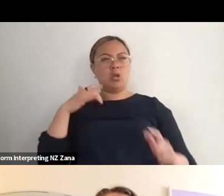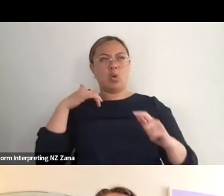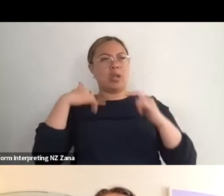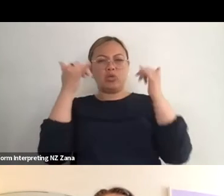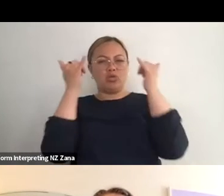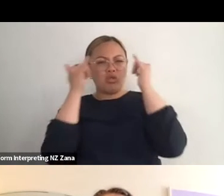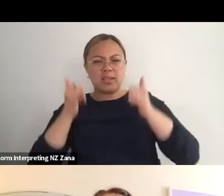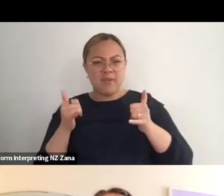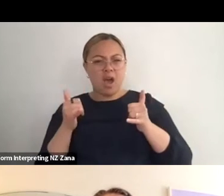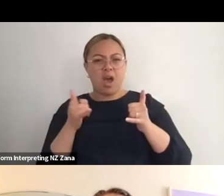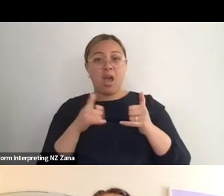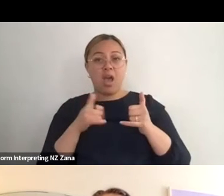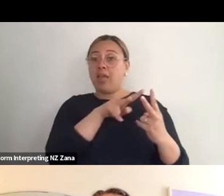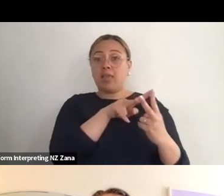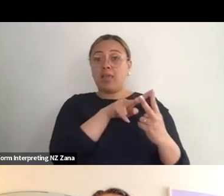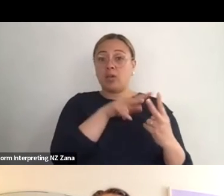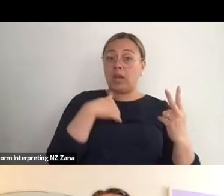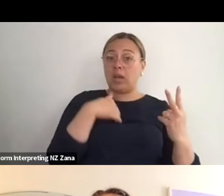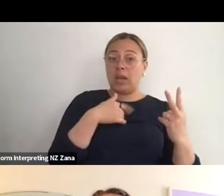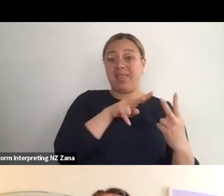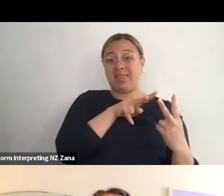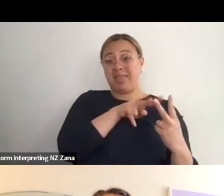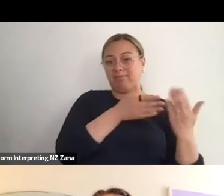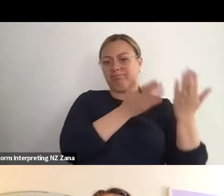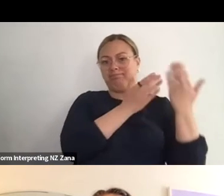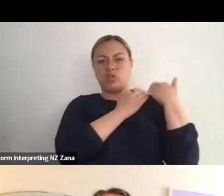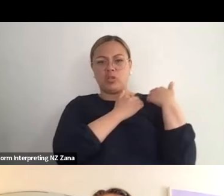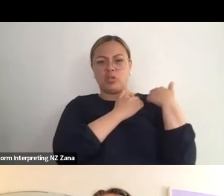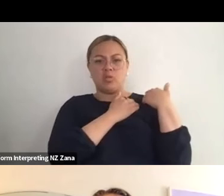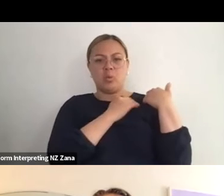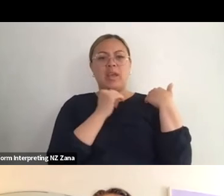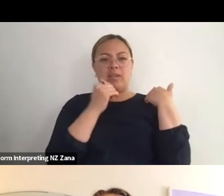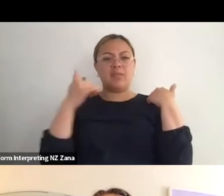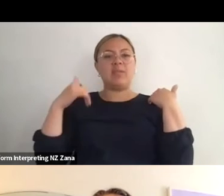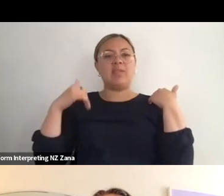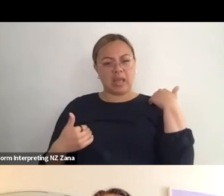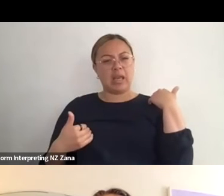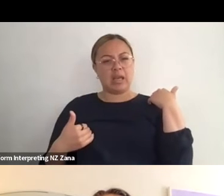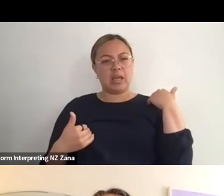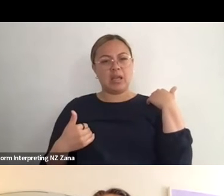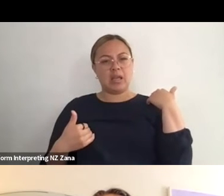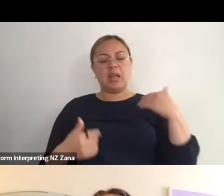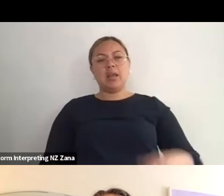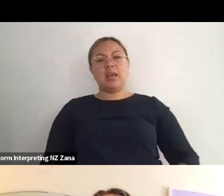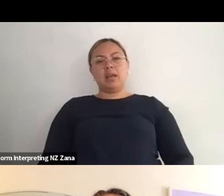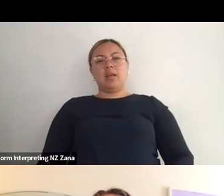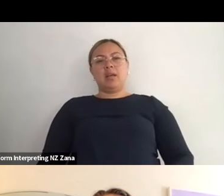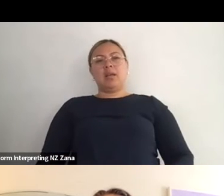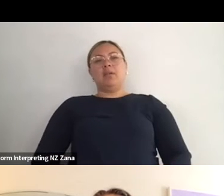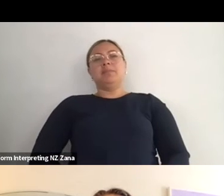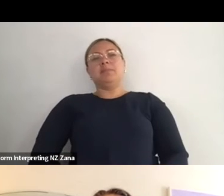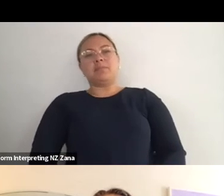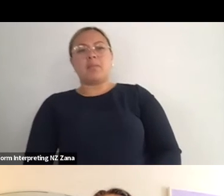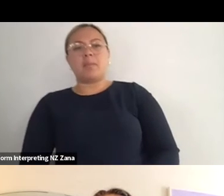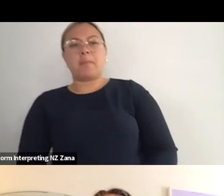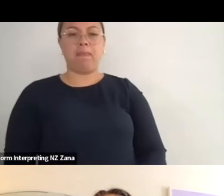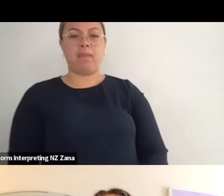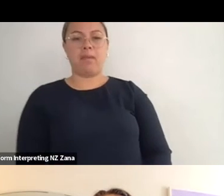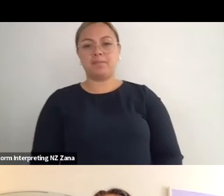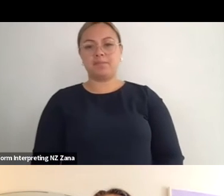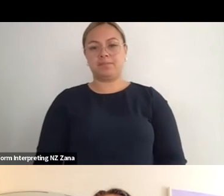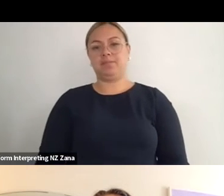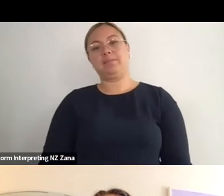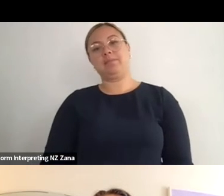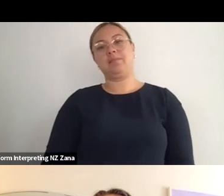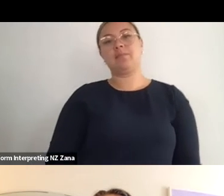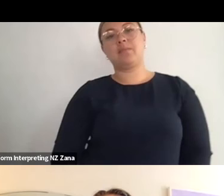do that work if necessary, and so yeah, I think I feel extraordinarily well cared-for by them.